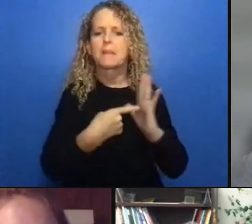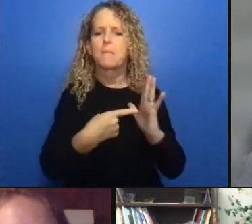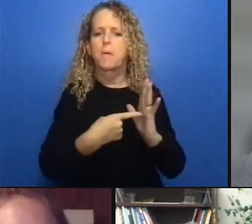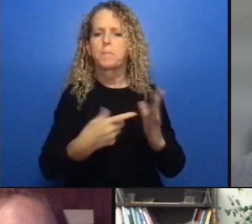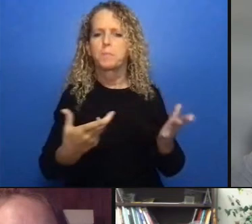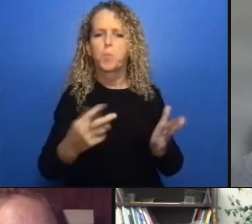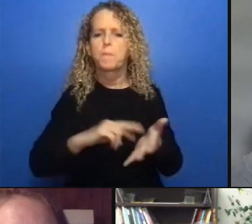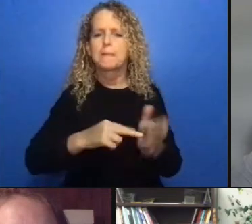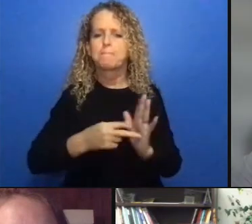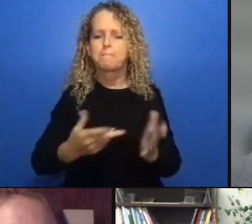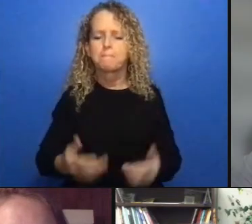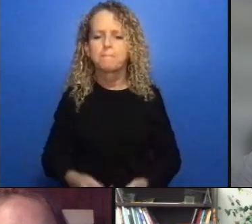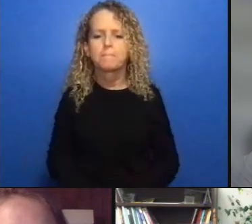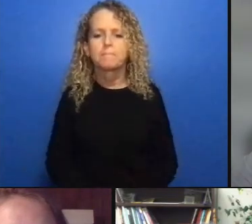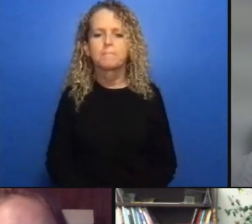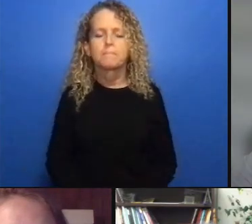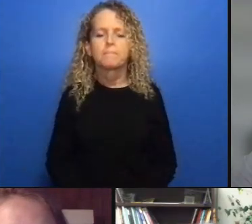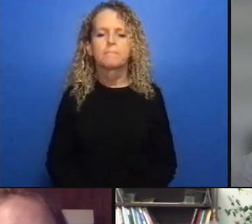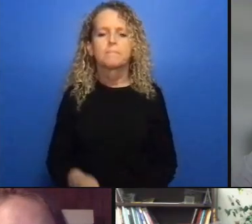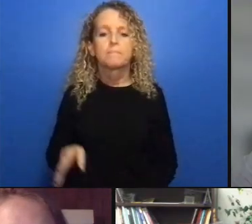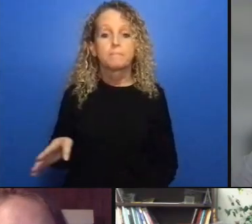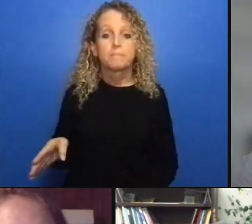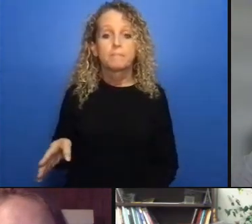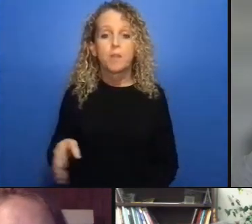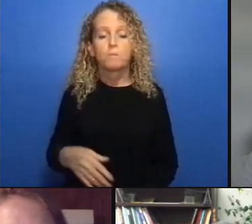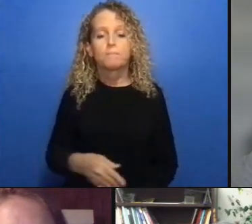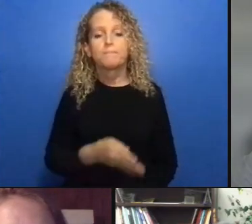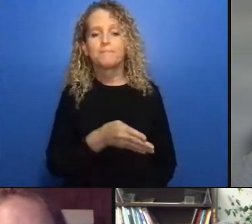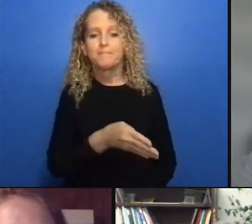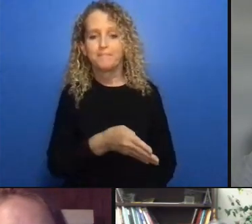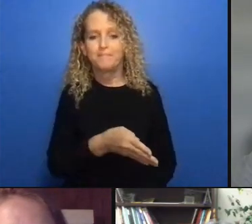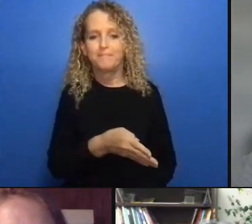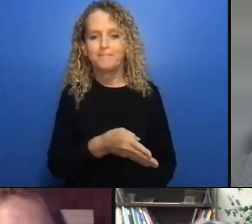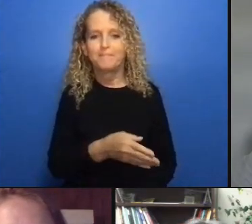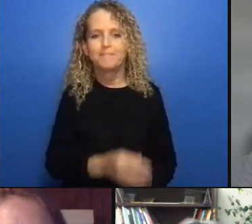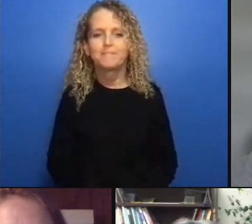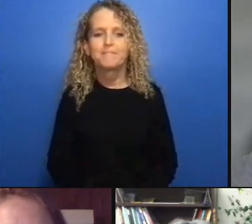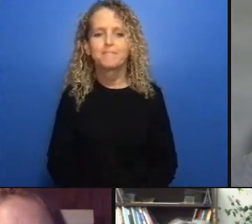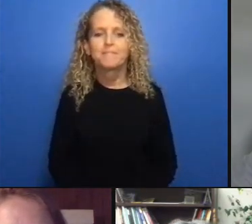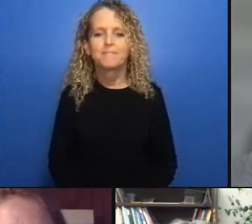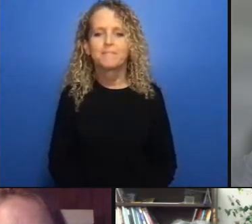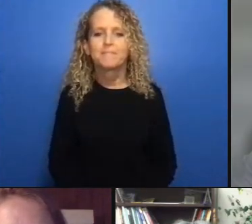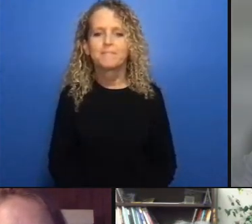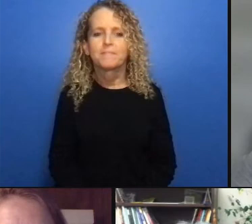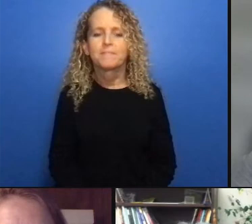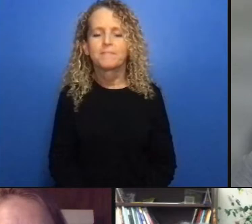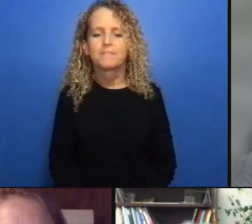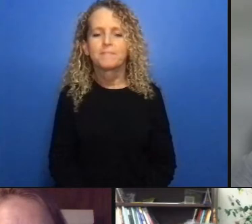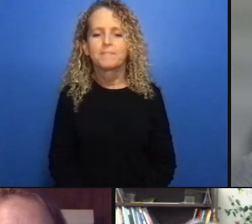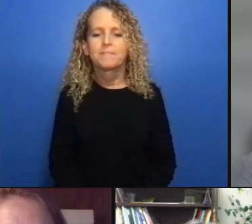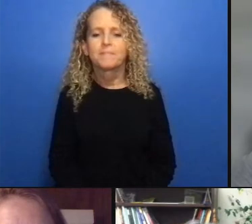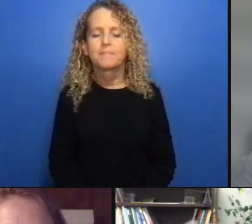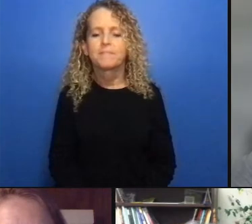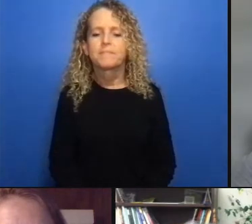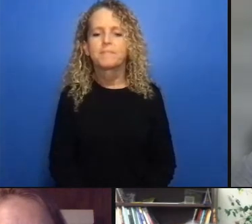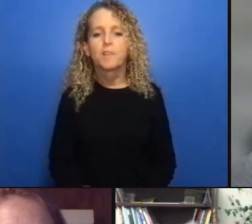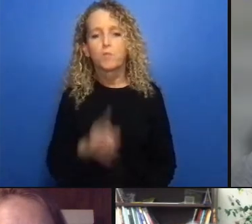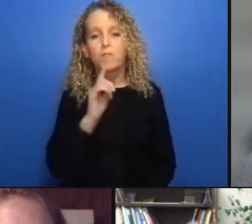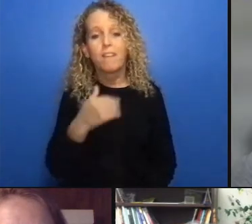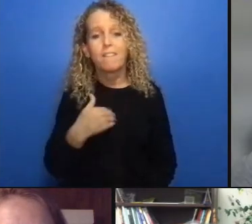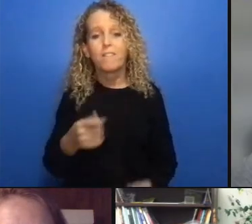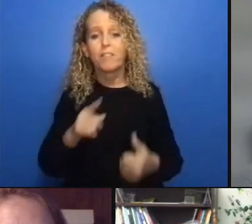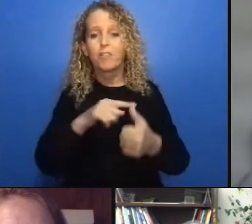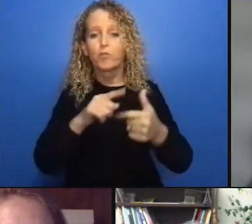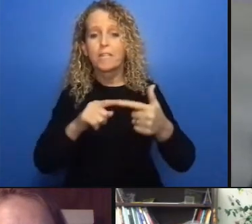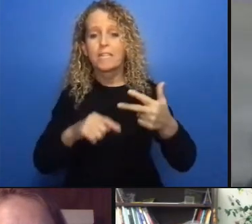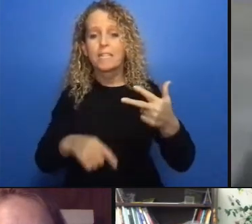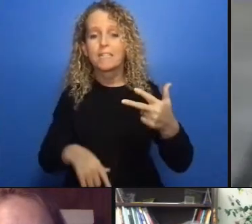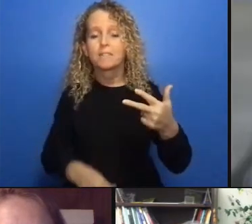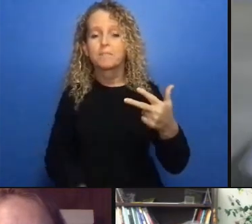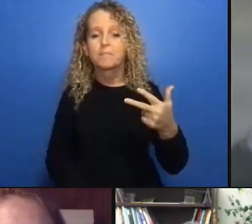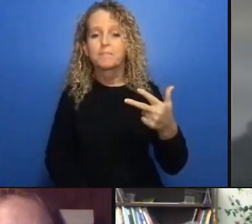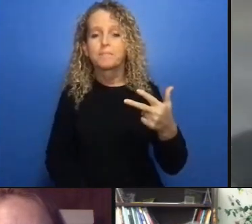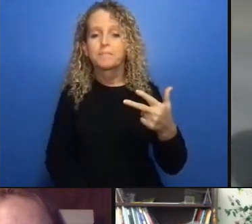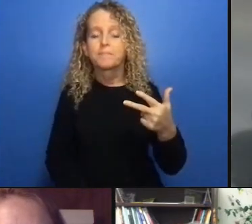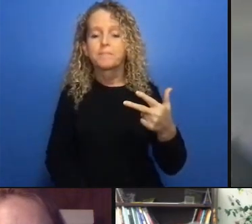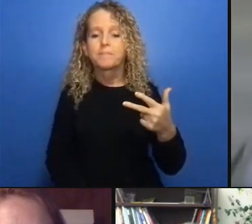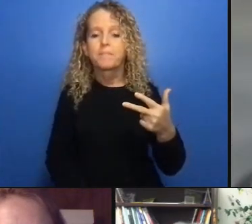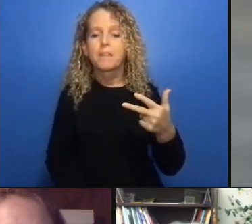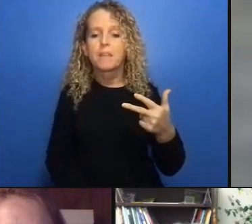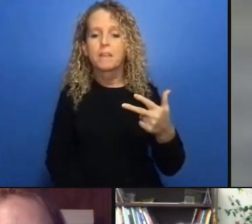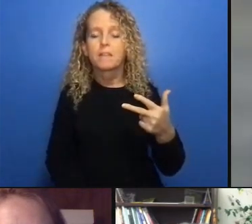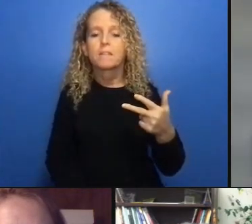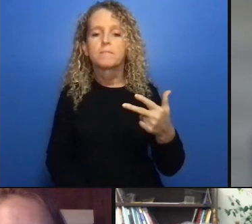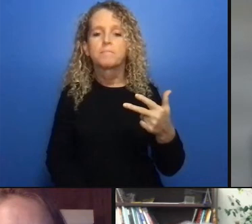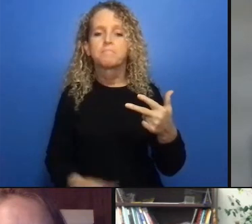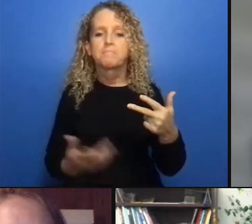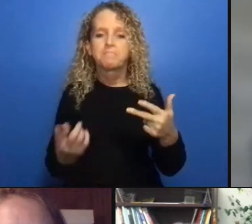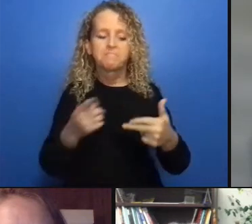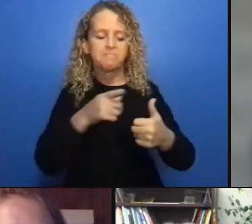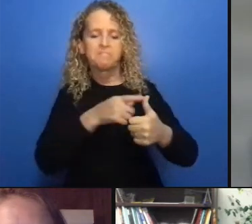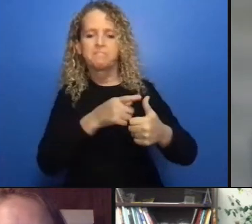hearing about ability right and this this just has to be routinized and across the board made part of